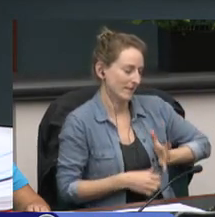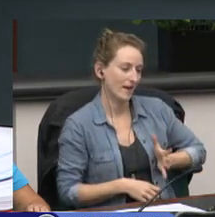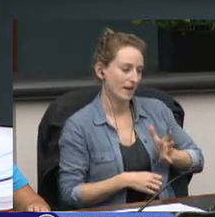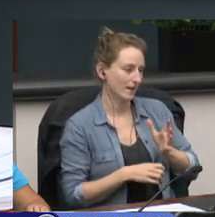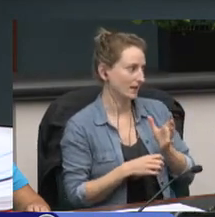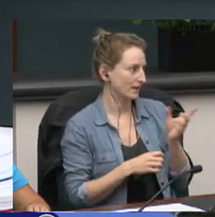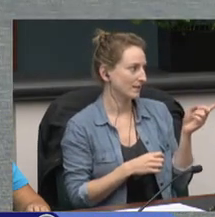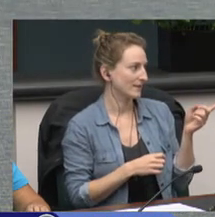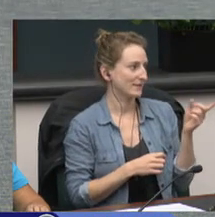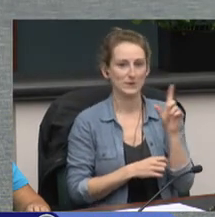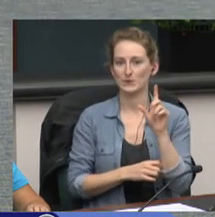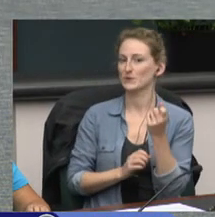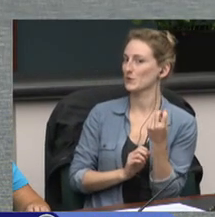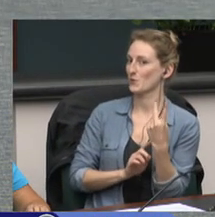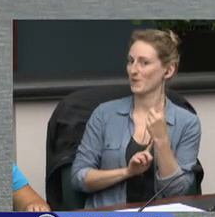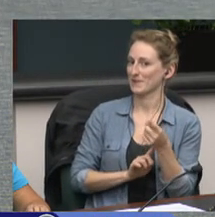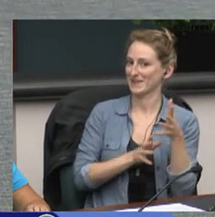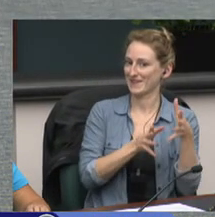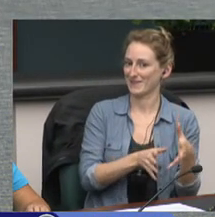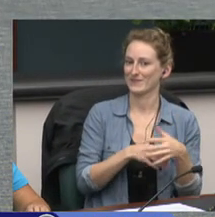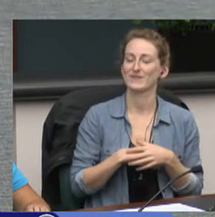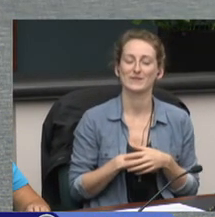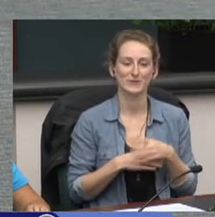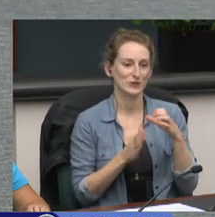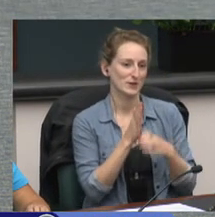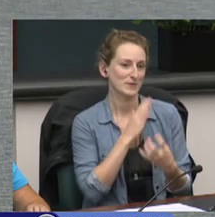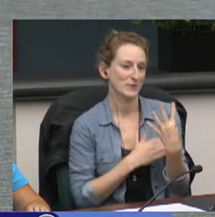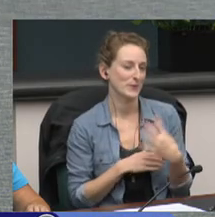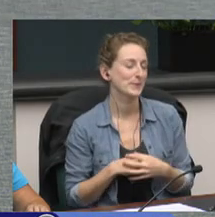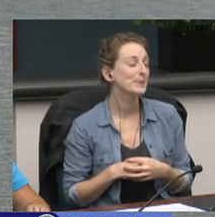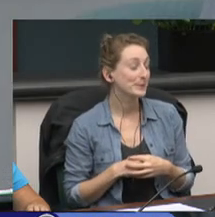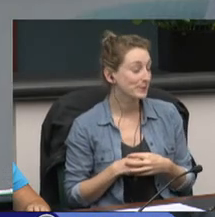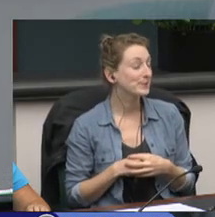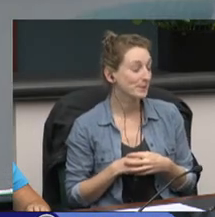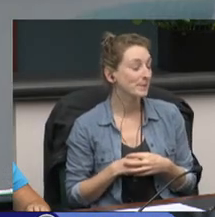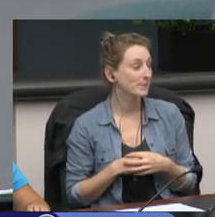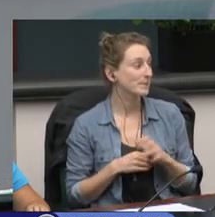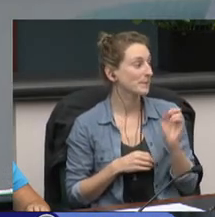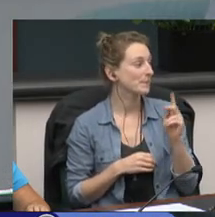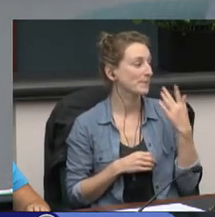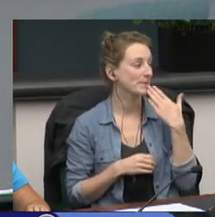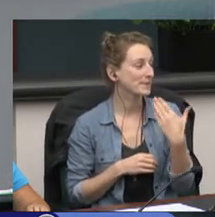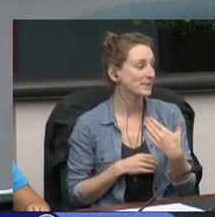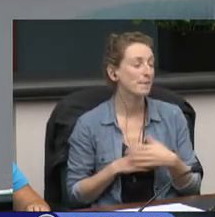minutes left proceed to chapter 4 thank you so as you can see I just listed two